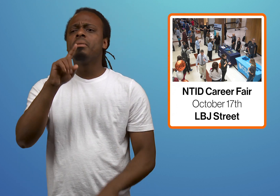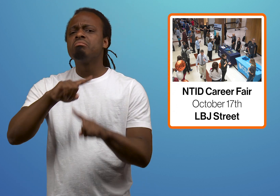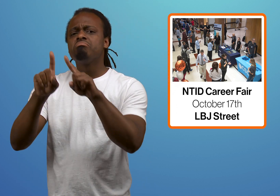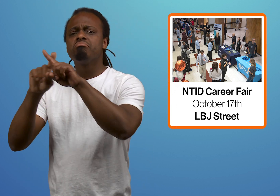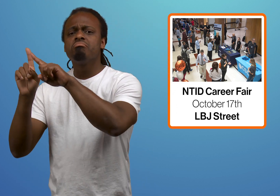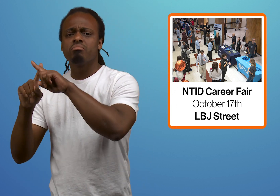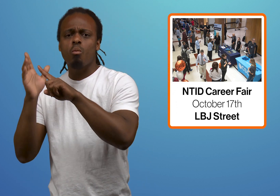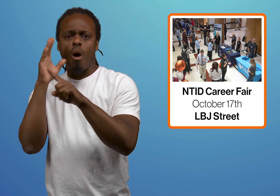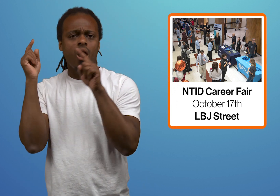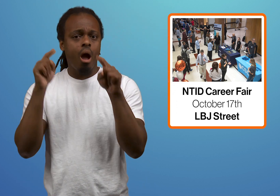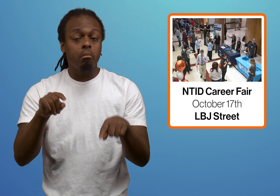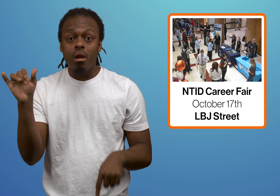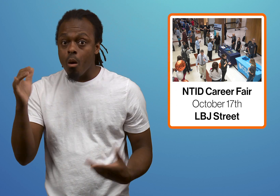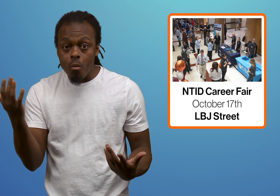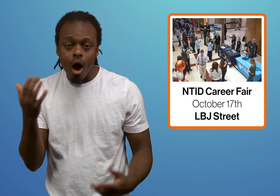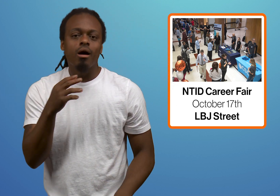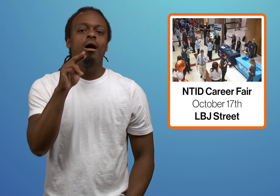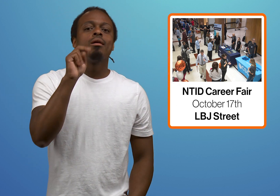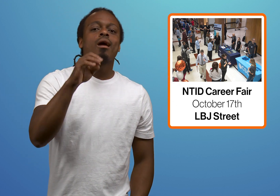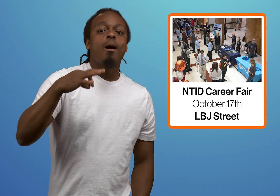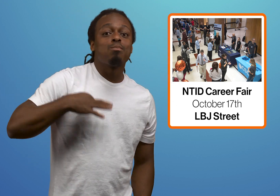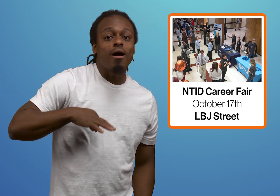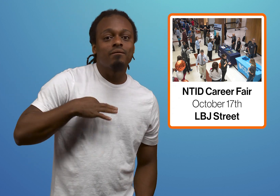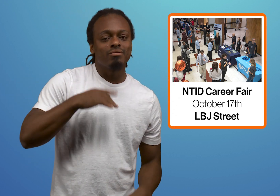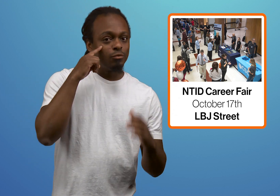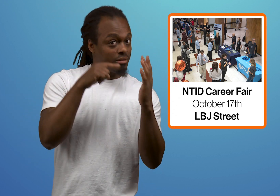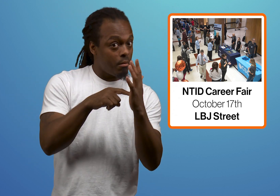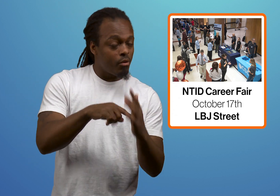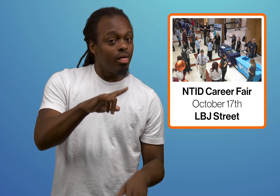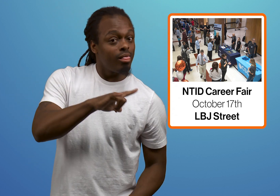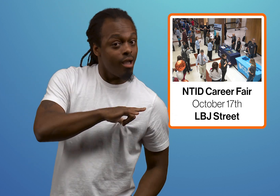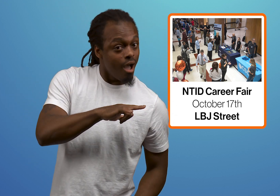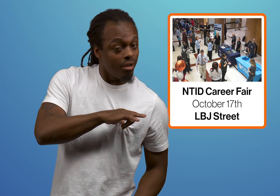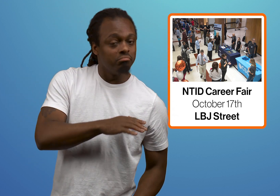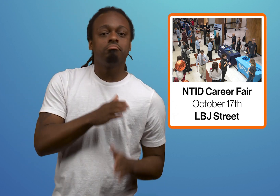The companies coming include non-profits like The Learning Center for the Deaf,